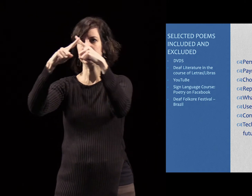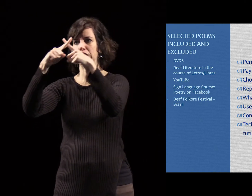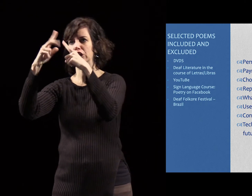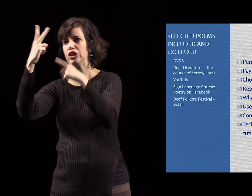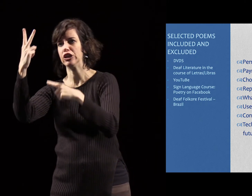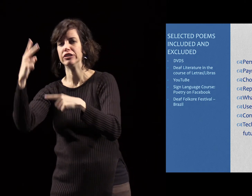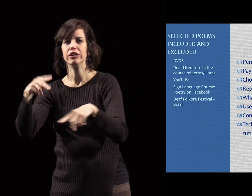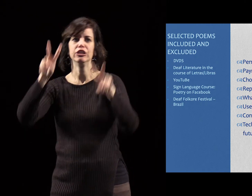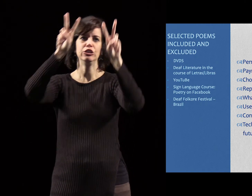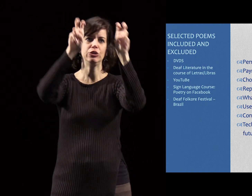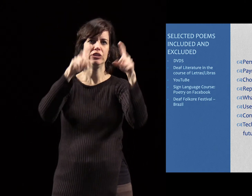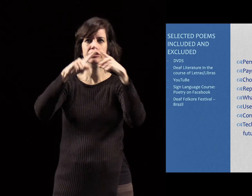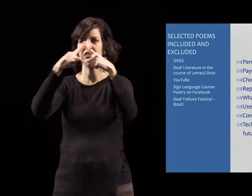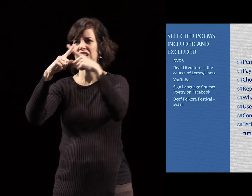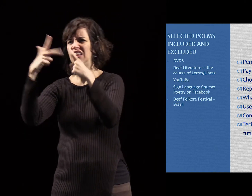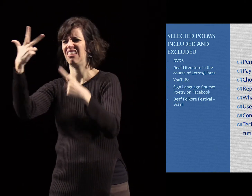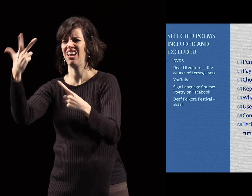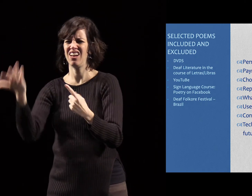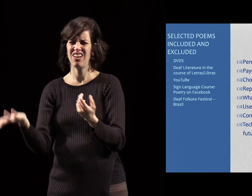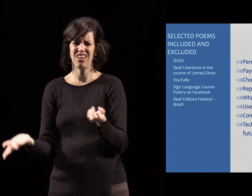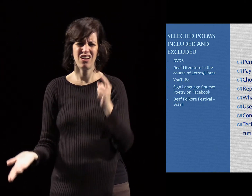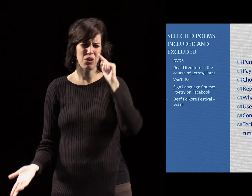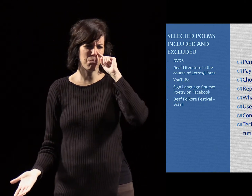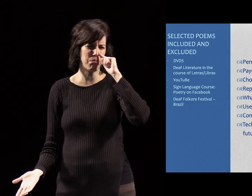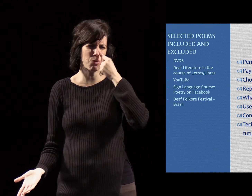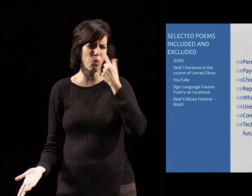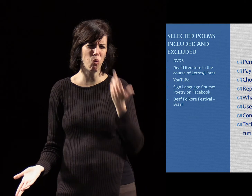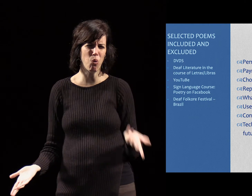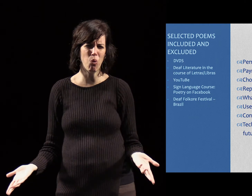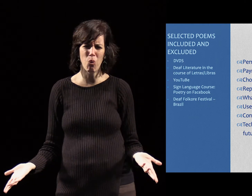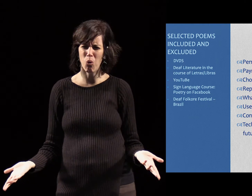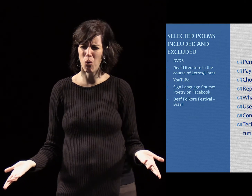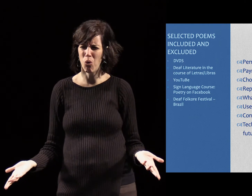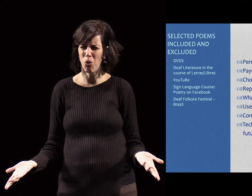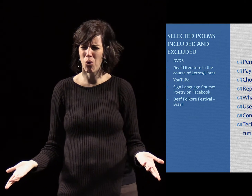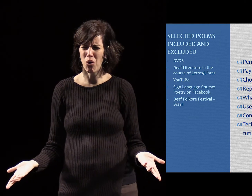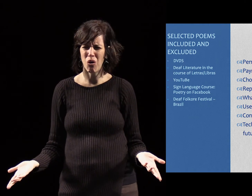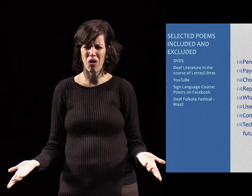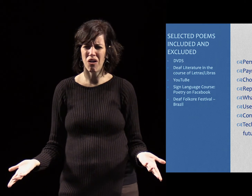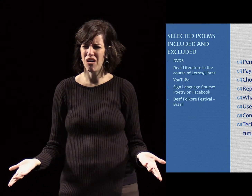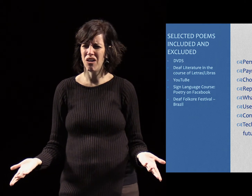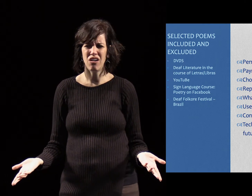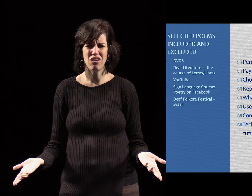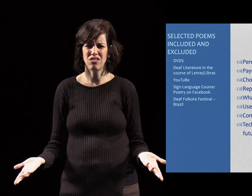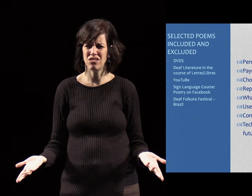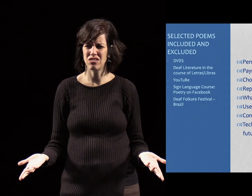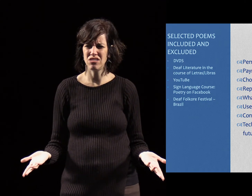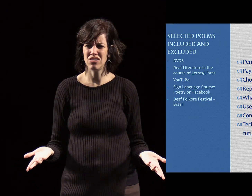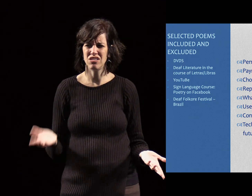Imagine a sheet that has subject one, subject two, subject 3.